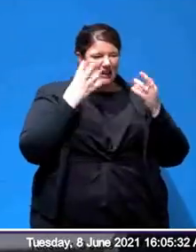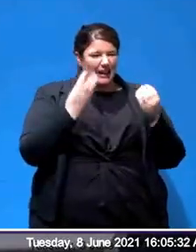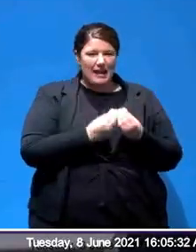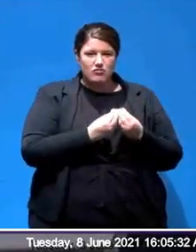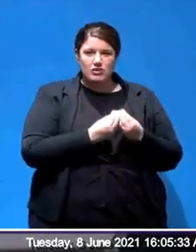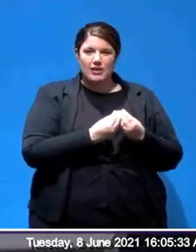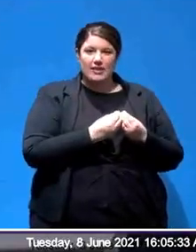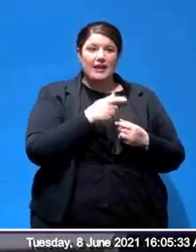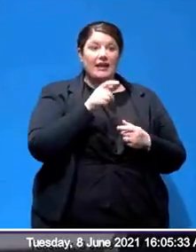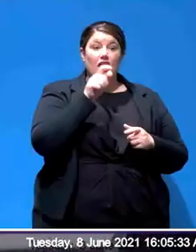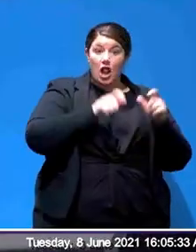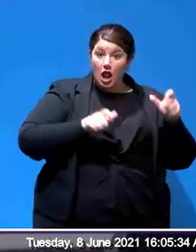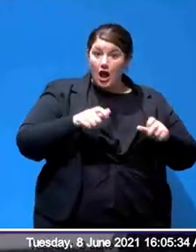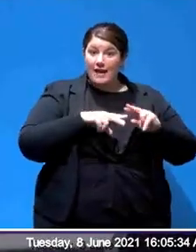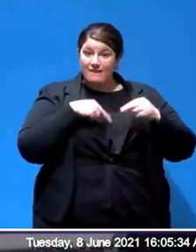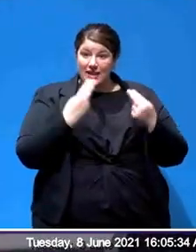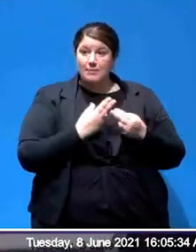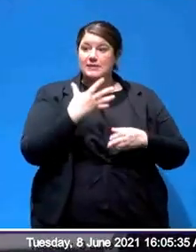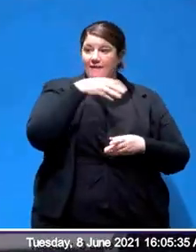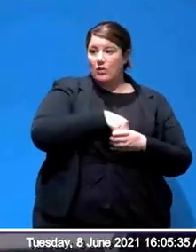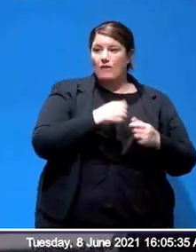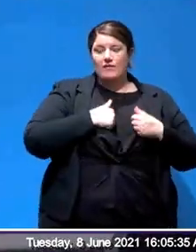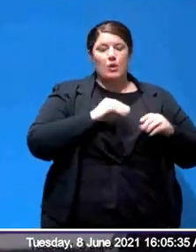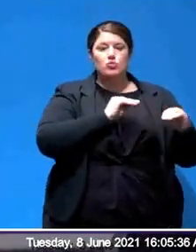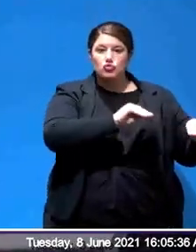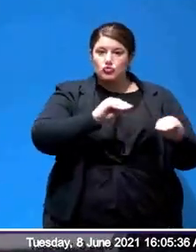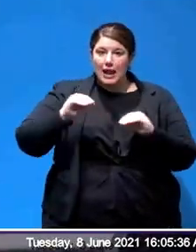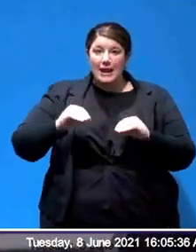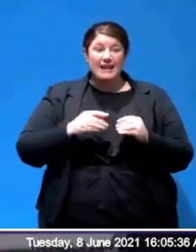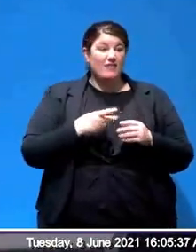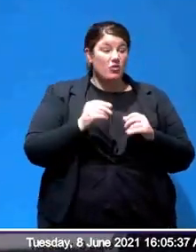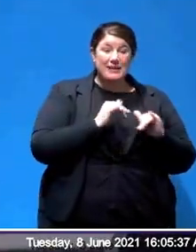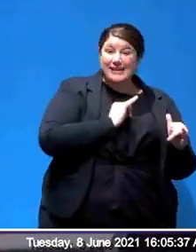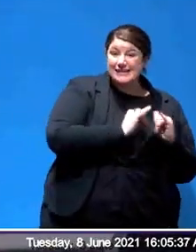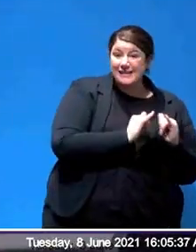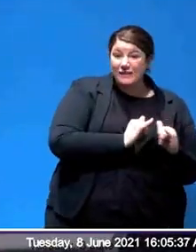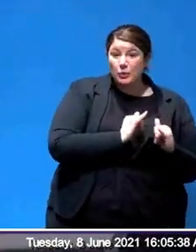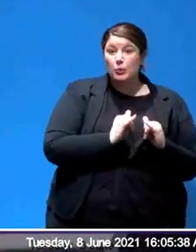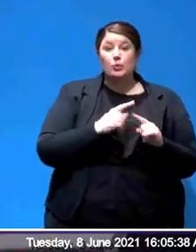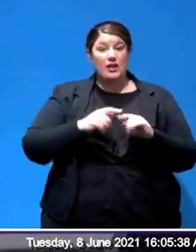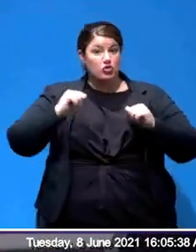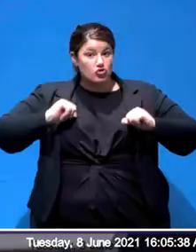our clients and our families involved in everything from recruitment through to training and expectations.